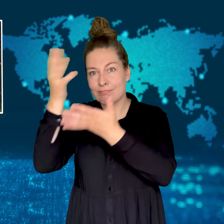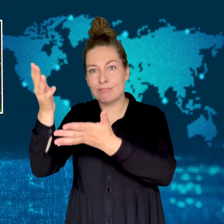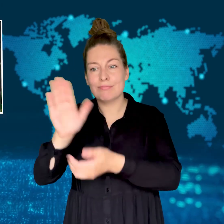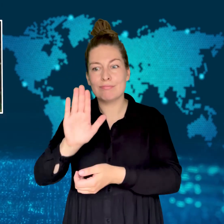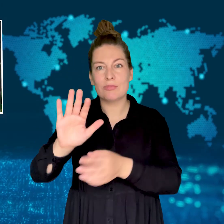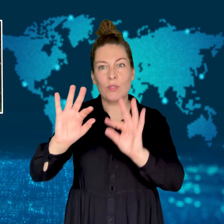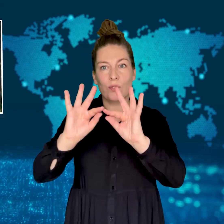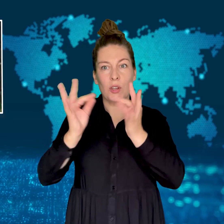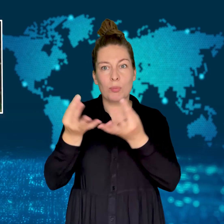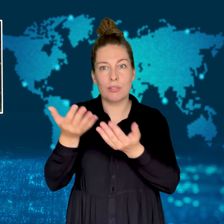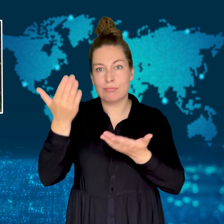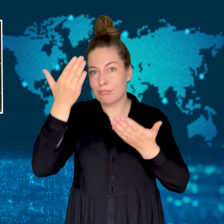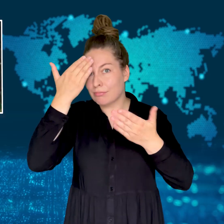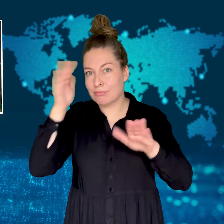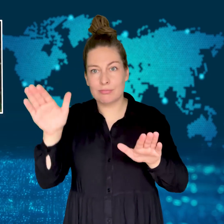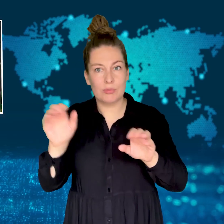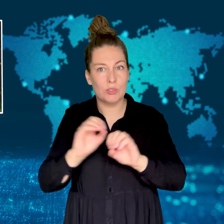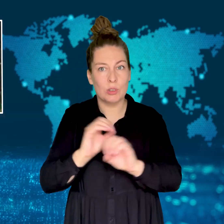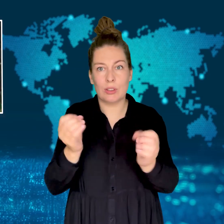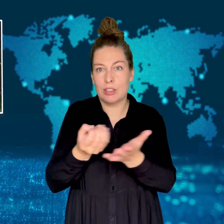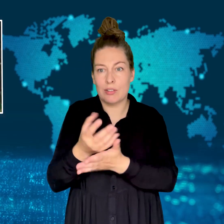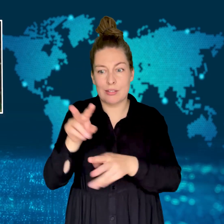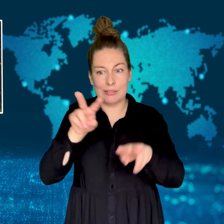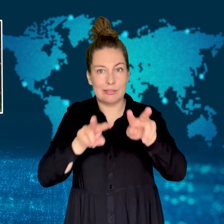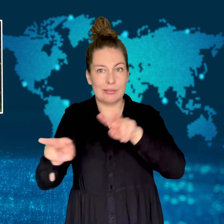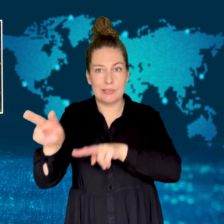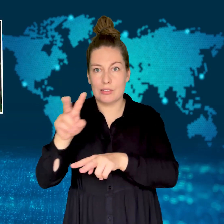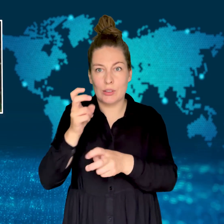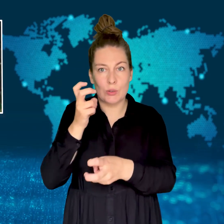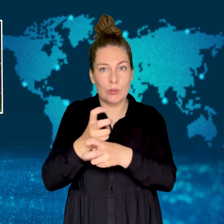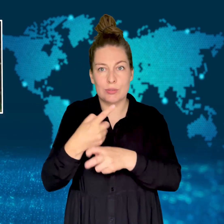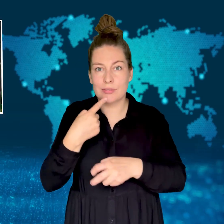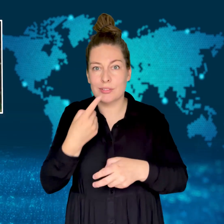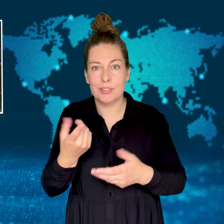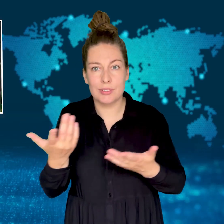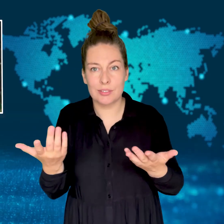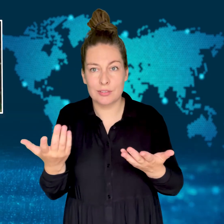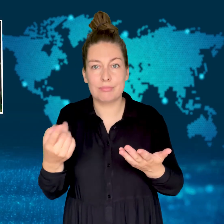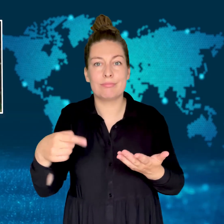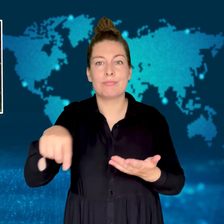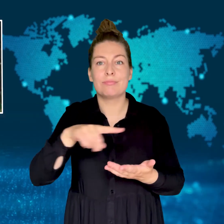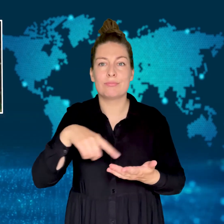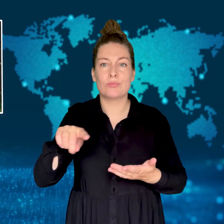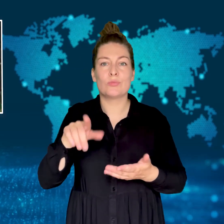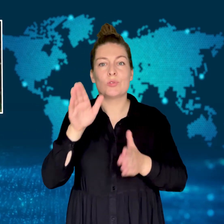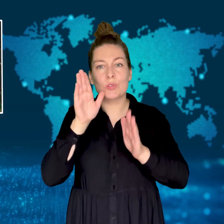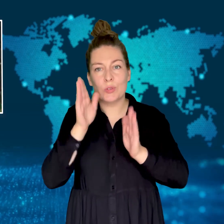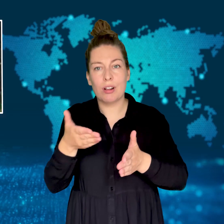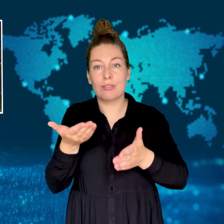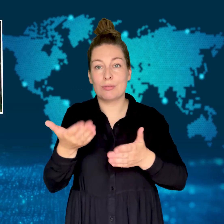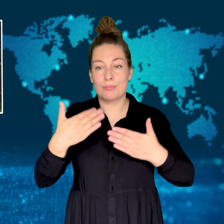The body will be subject to post mortem examination,